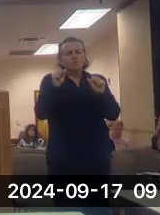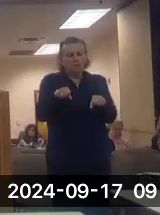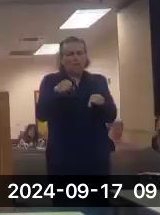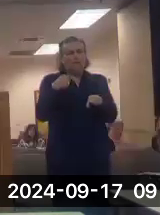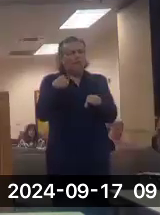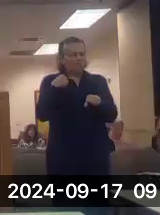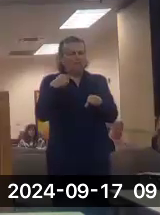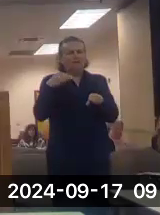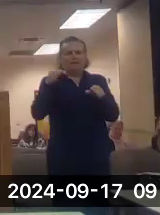Reginald Parson: or intermittently